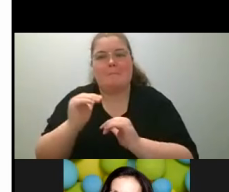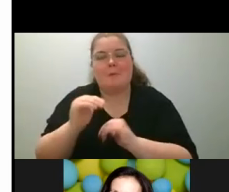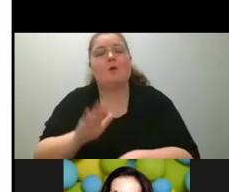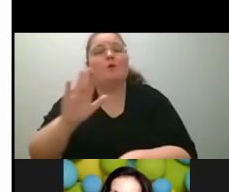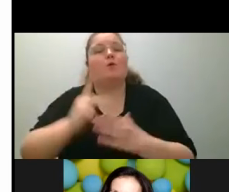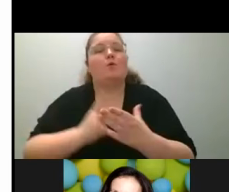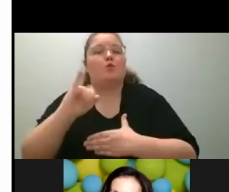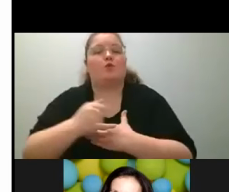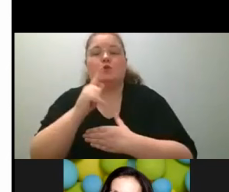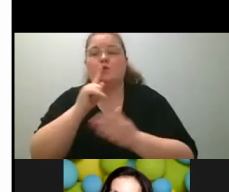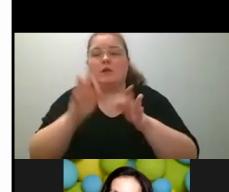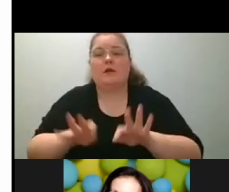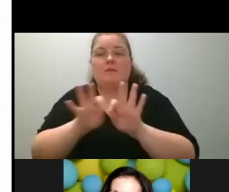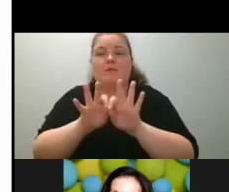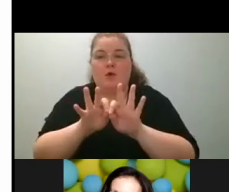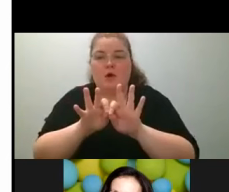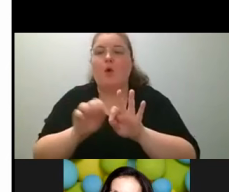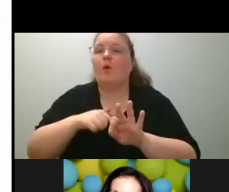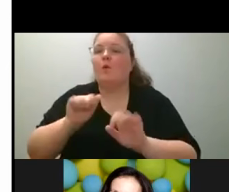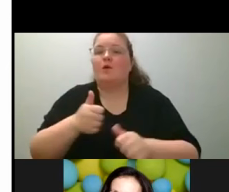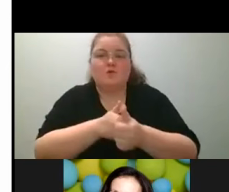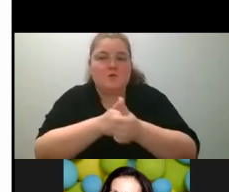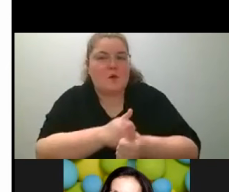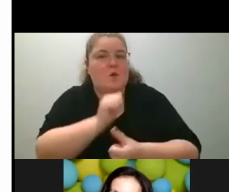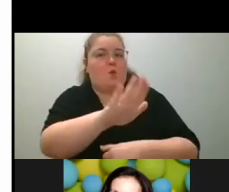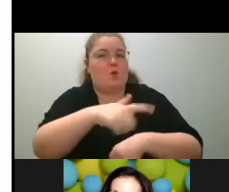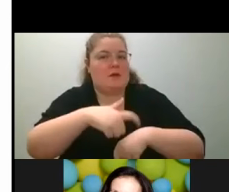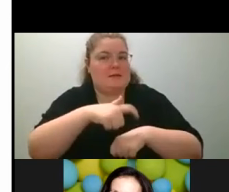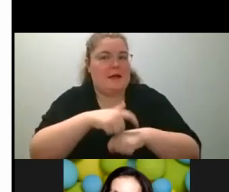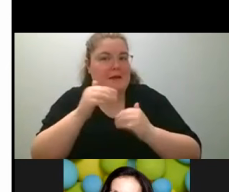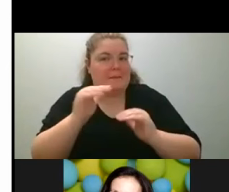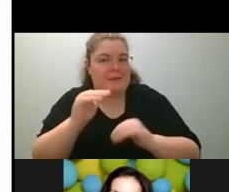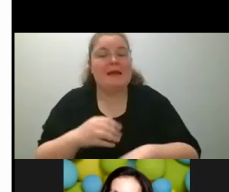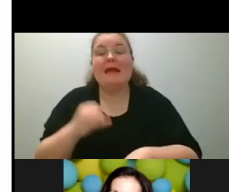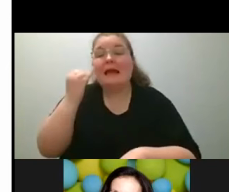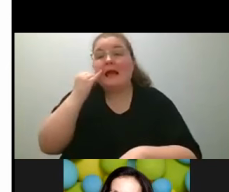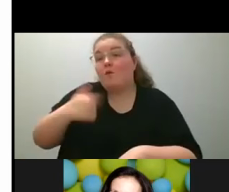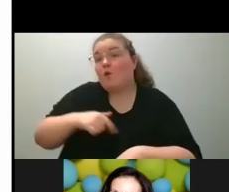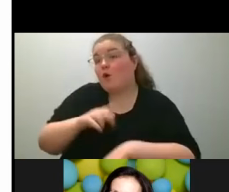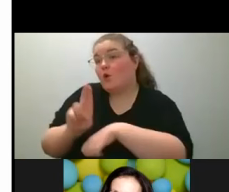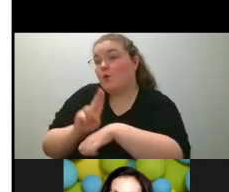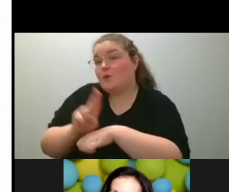And we want to make your timeline work out. If we are incorporating feedback as part of this,